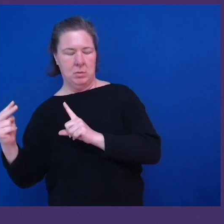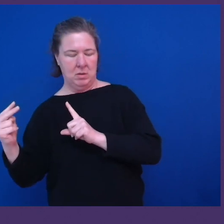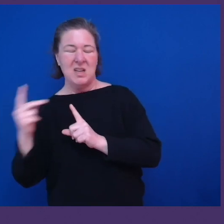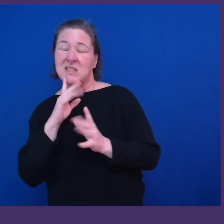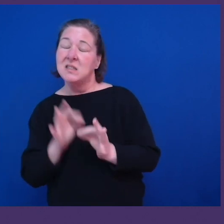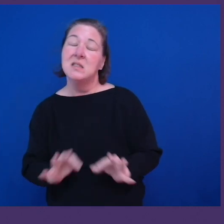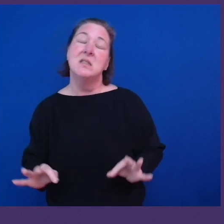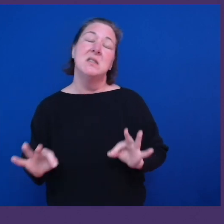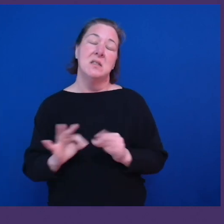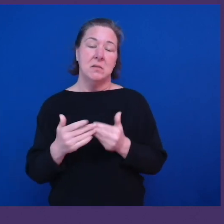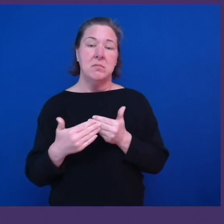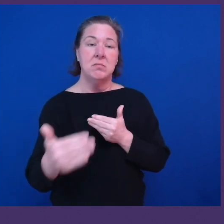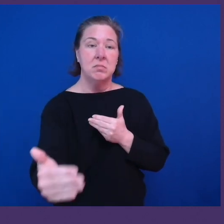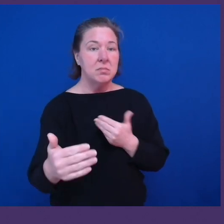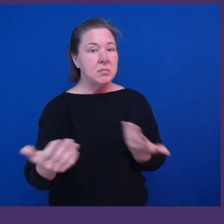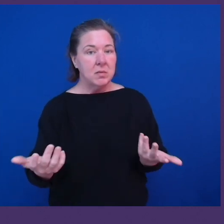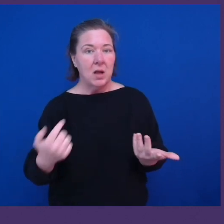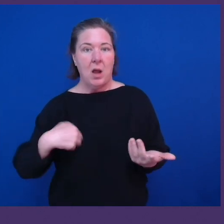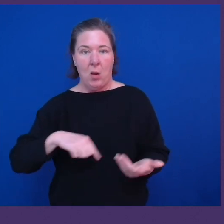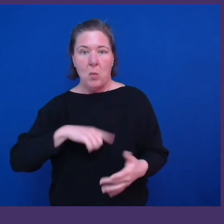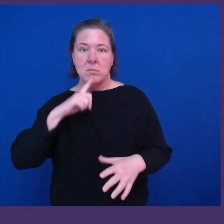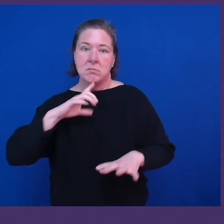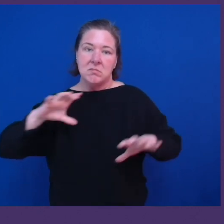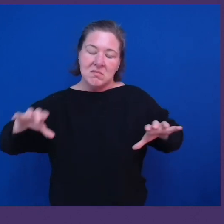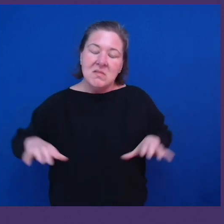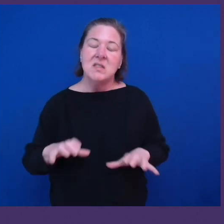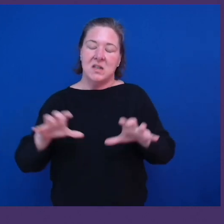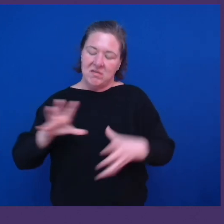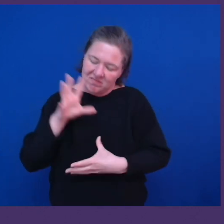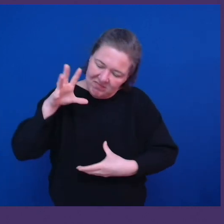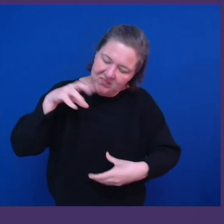And we're actively engaged in the world of AI and learning